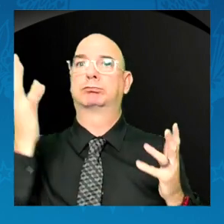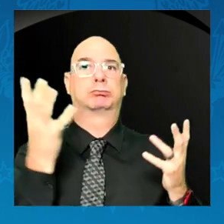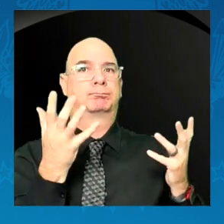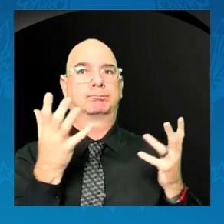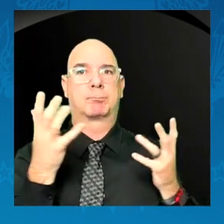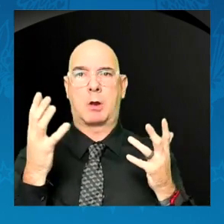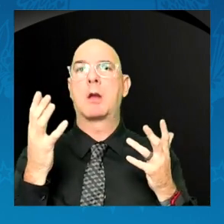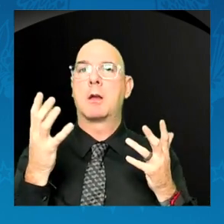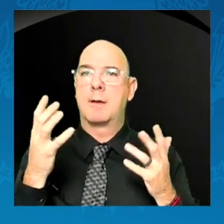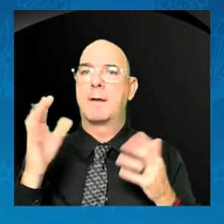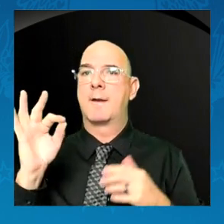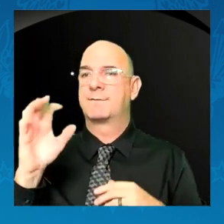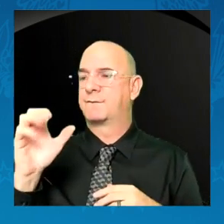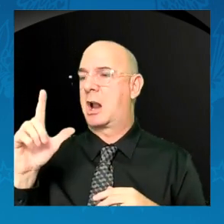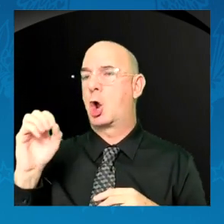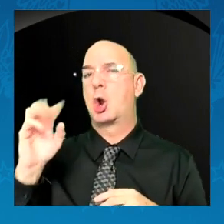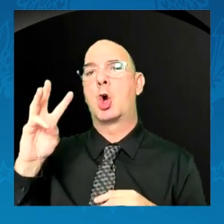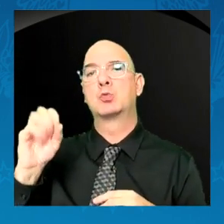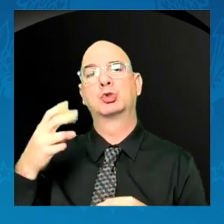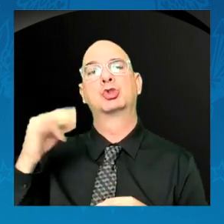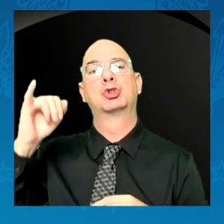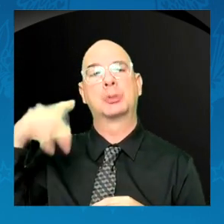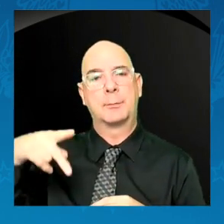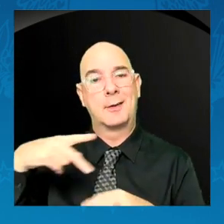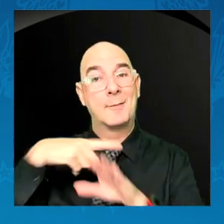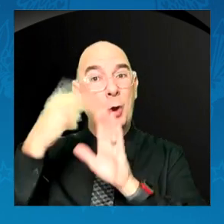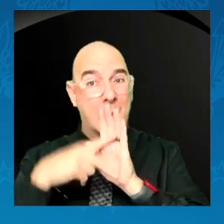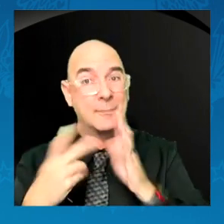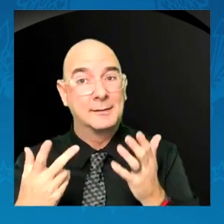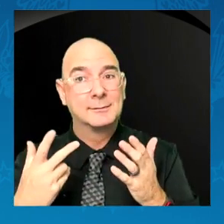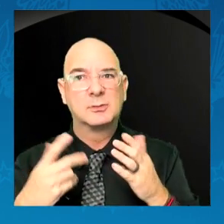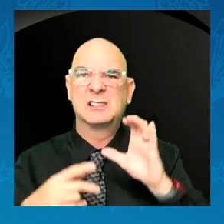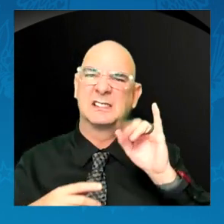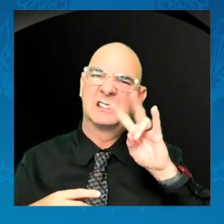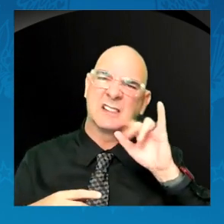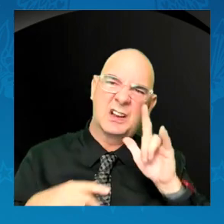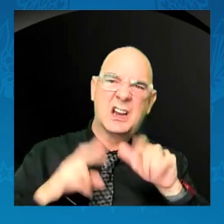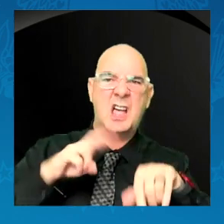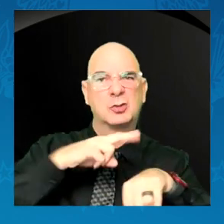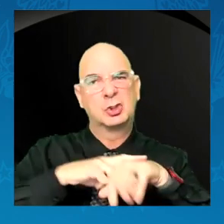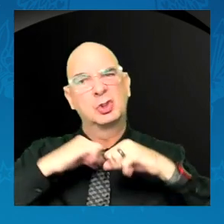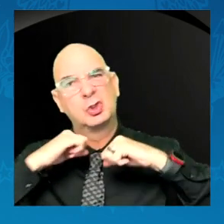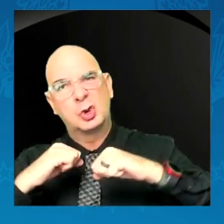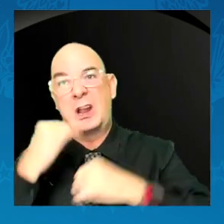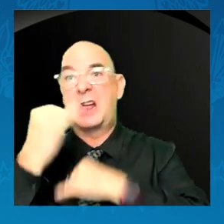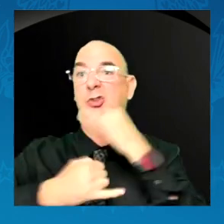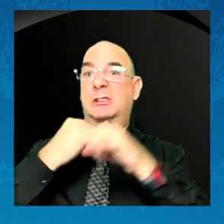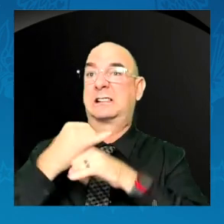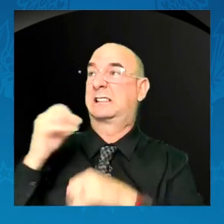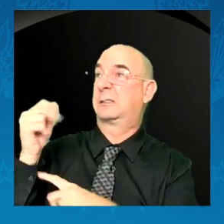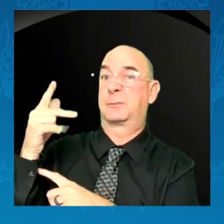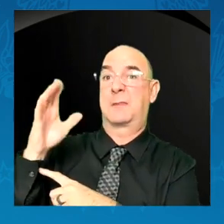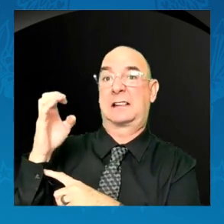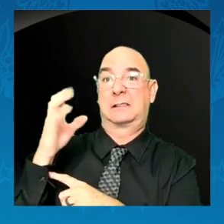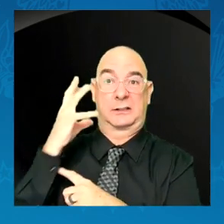of civil commercial national security. The International Space experiences, as well as our federal space research laboratories,